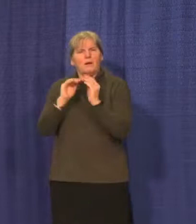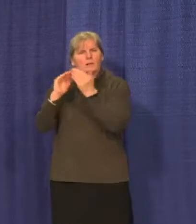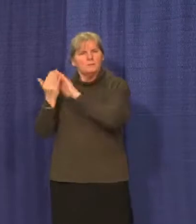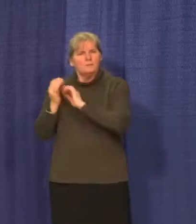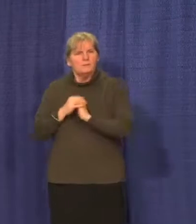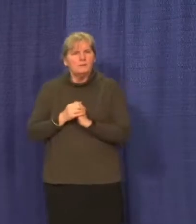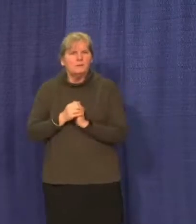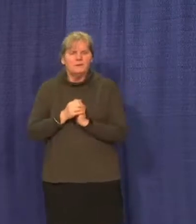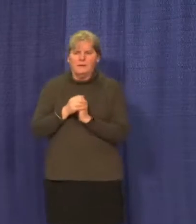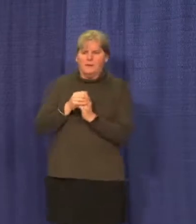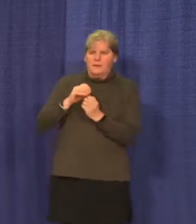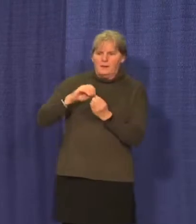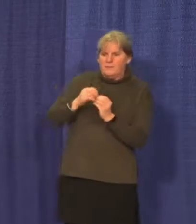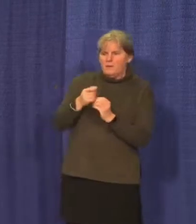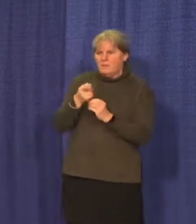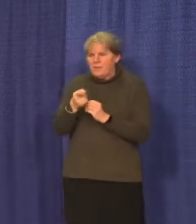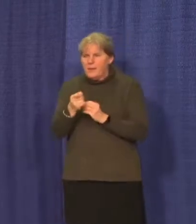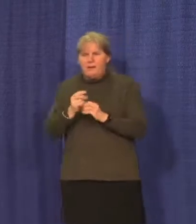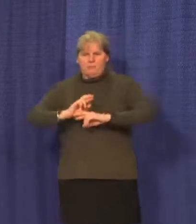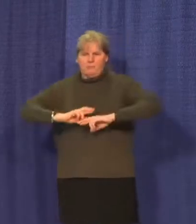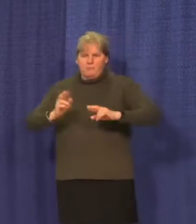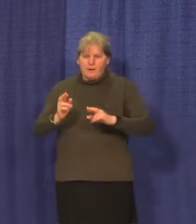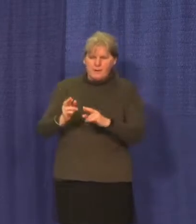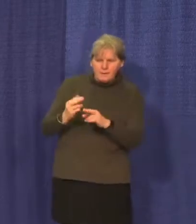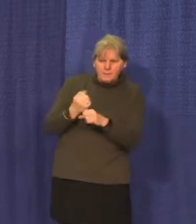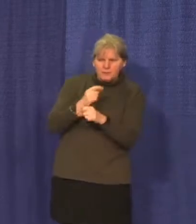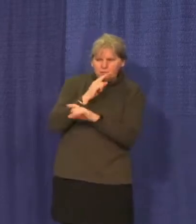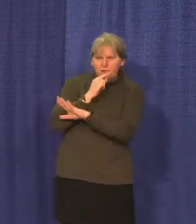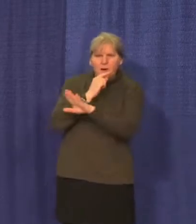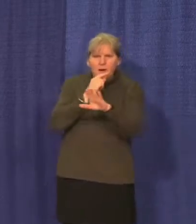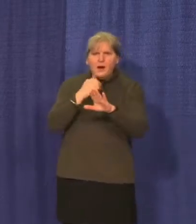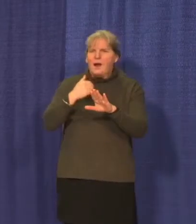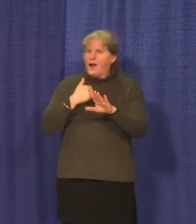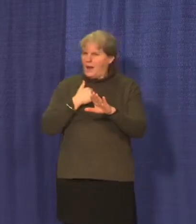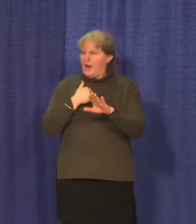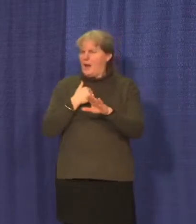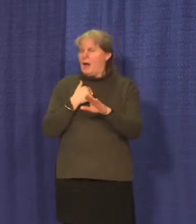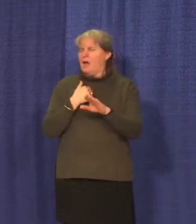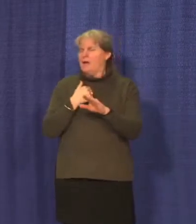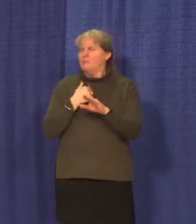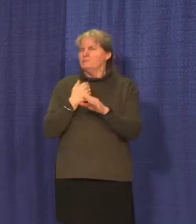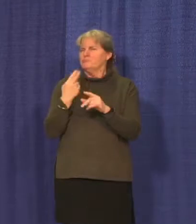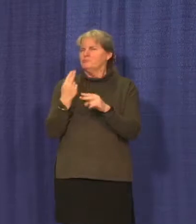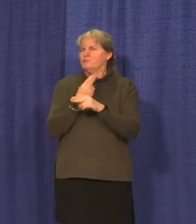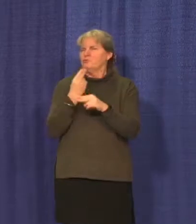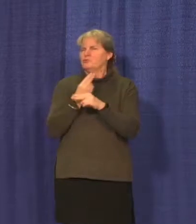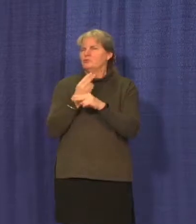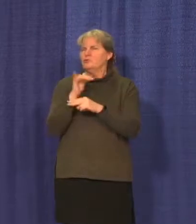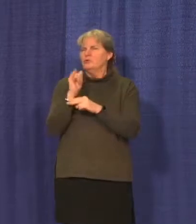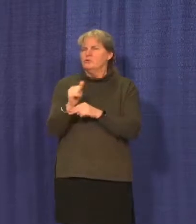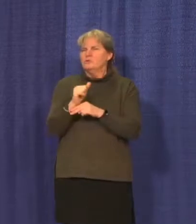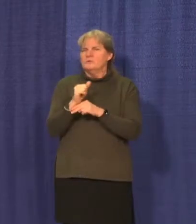open, and have ready so that we can ensure we make best use of